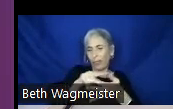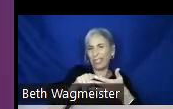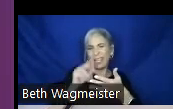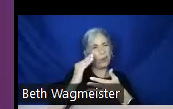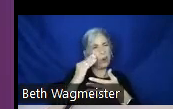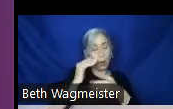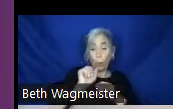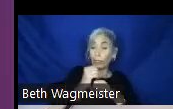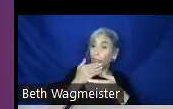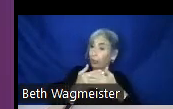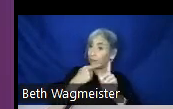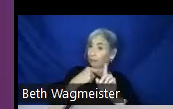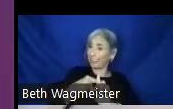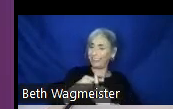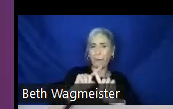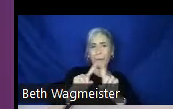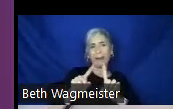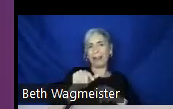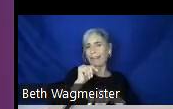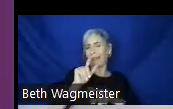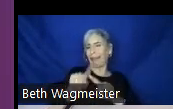in a good way (chuckling) with it. But I couldn't kind of list them.